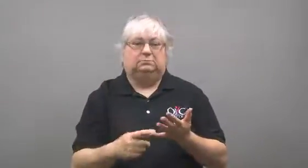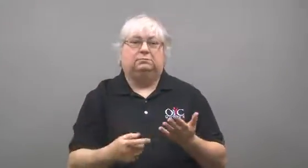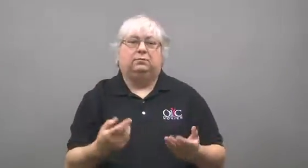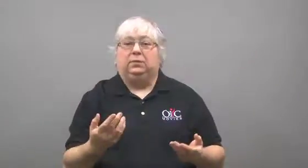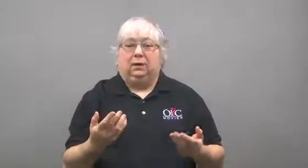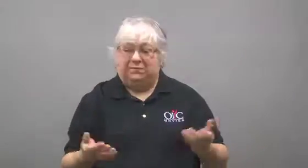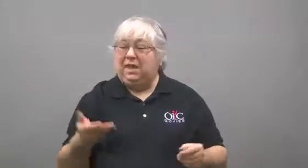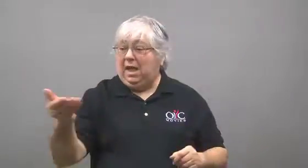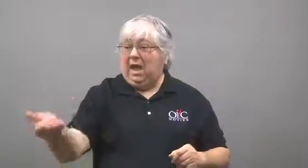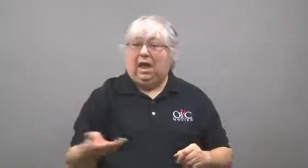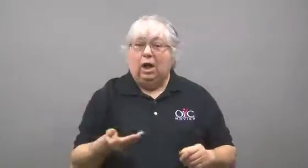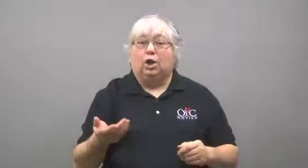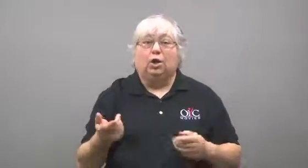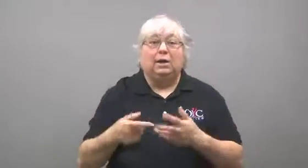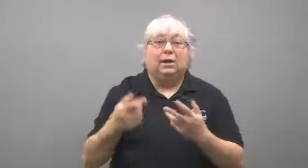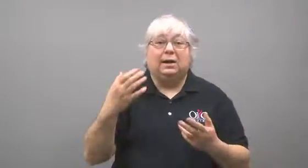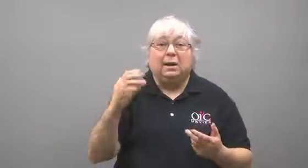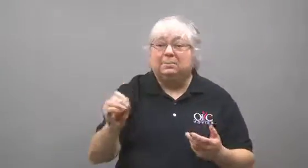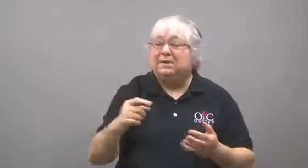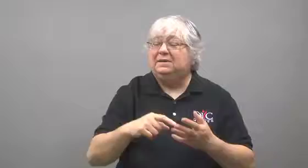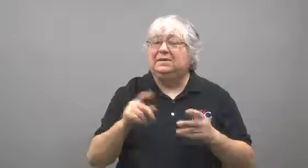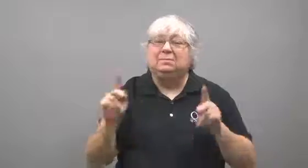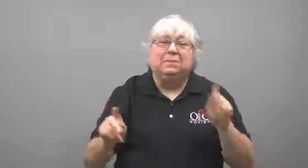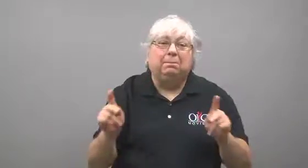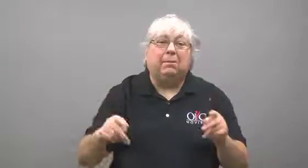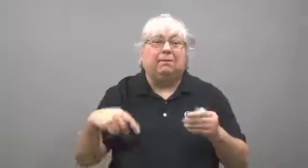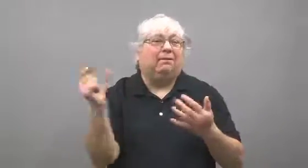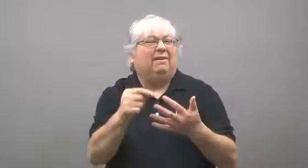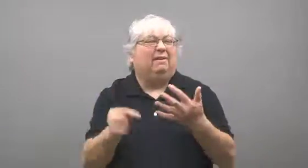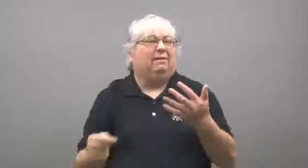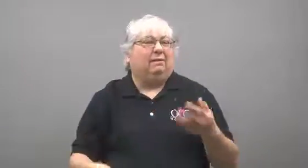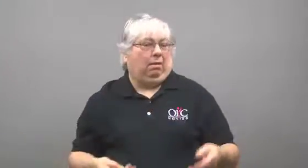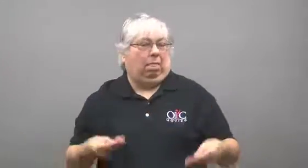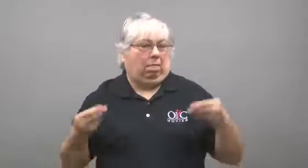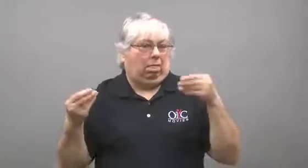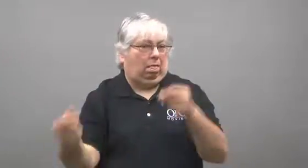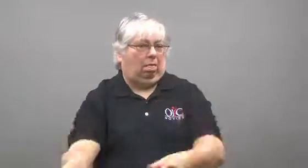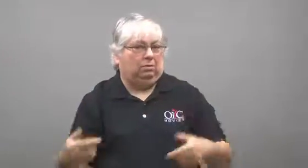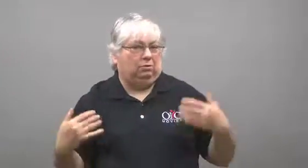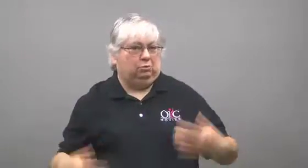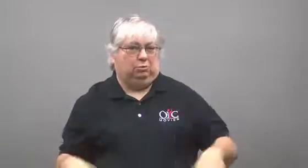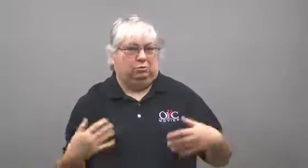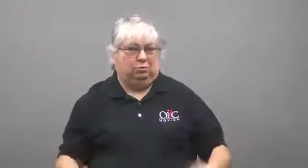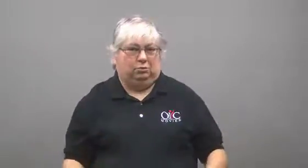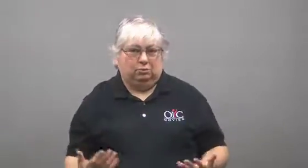It spends a lot of money hiring people and companies to supply it.